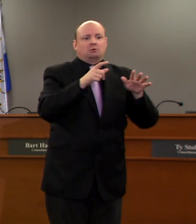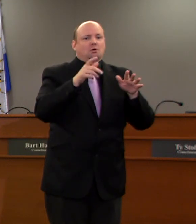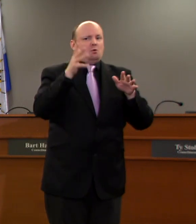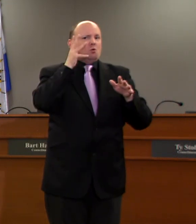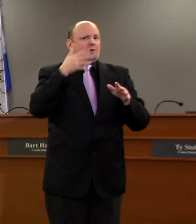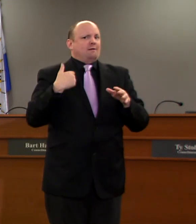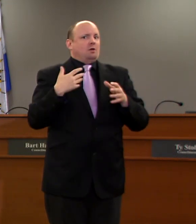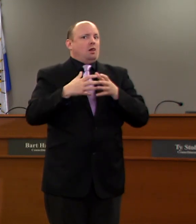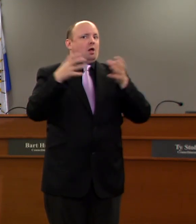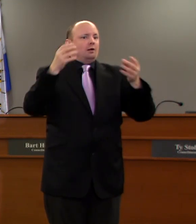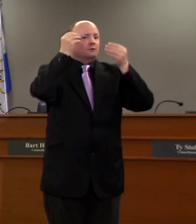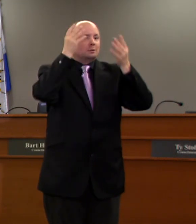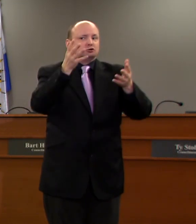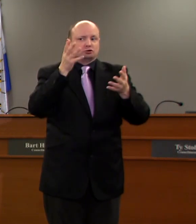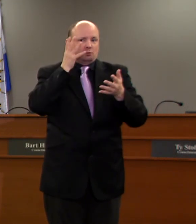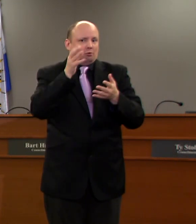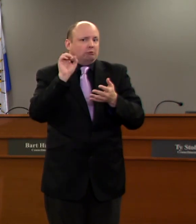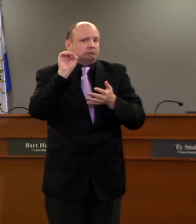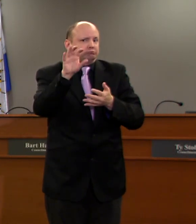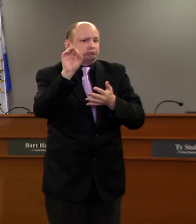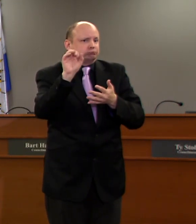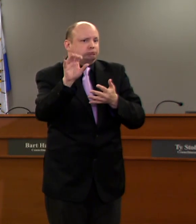Stay healthy, take care. We'll see you tomorrow.